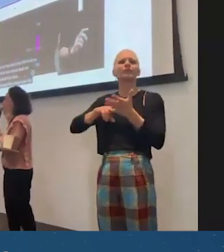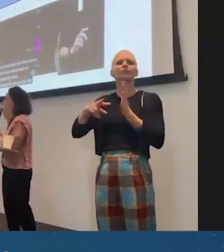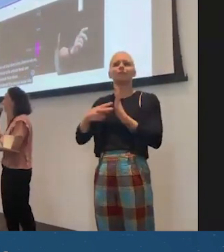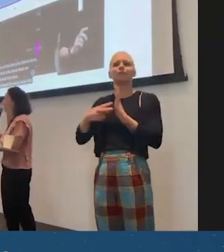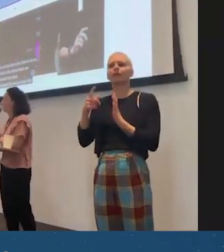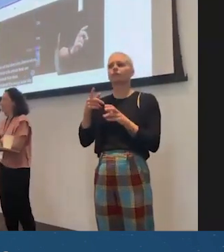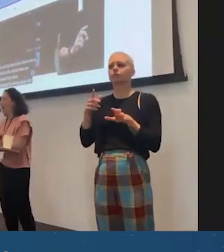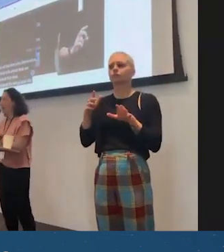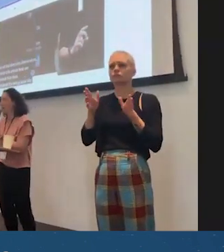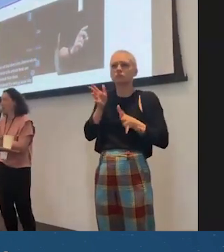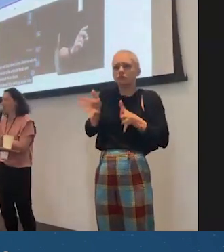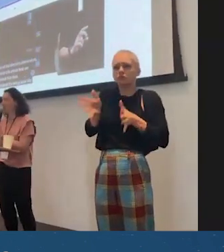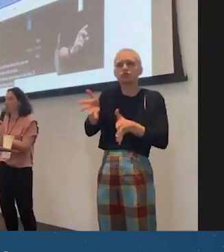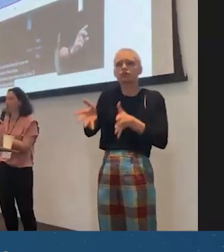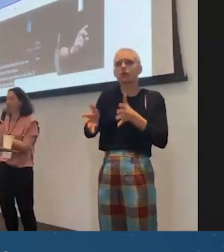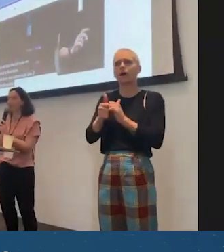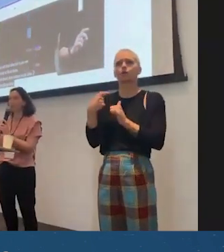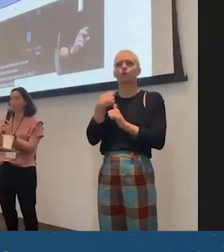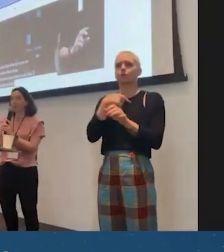and how do we describe those to individuals